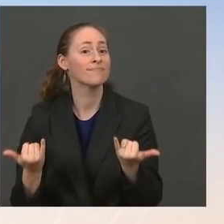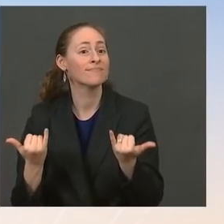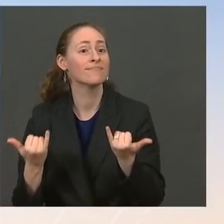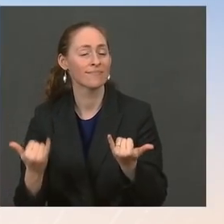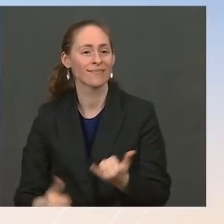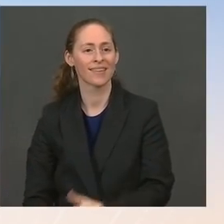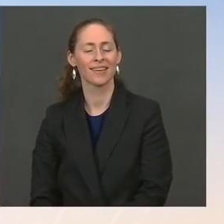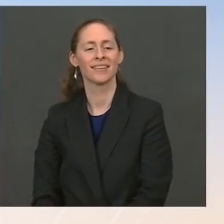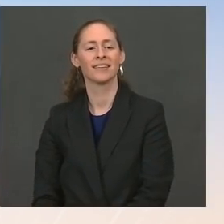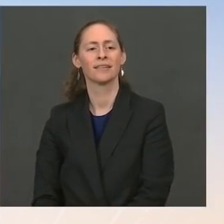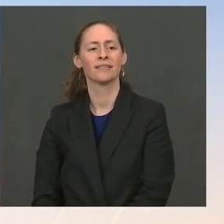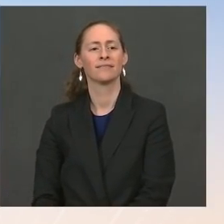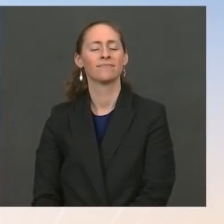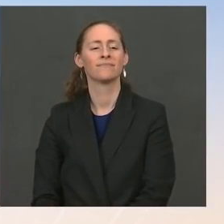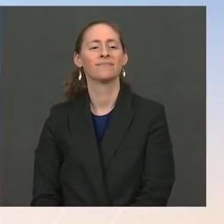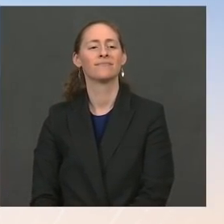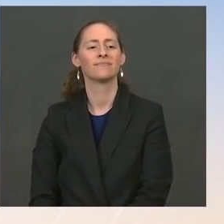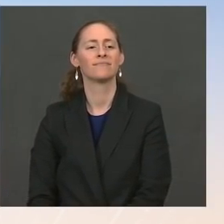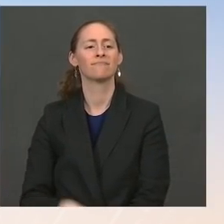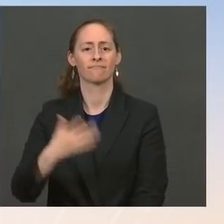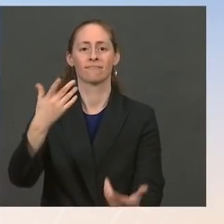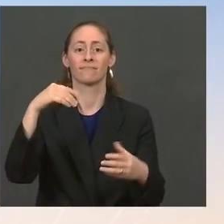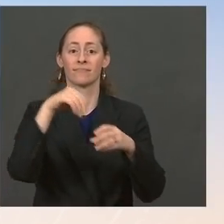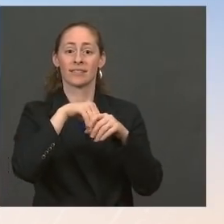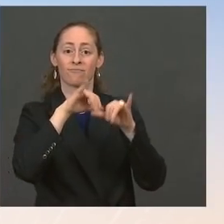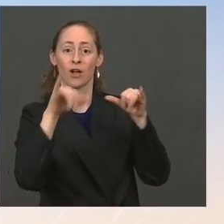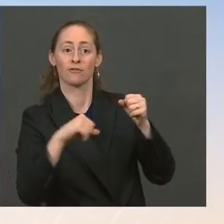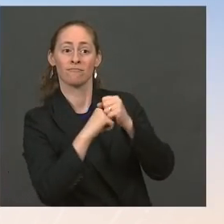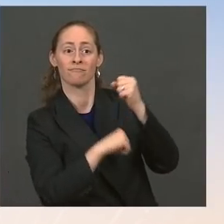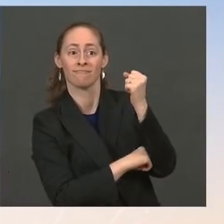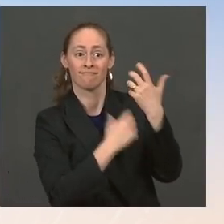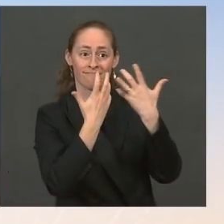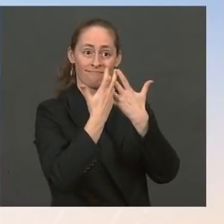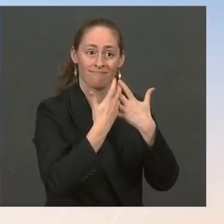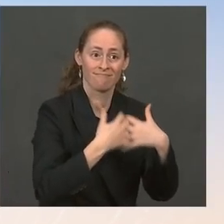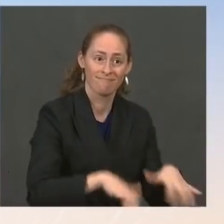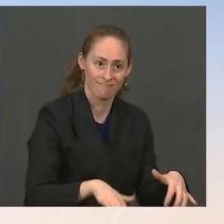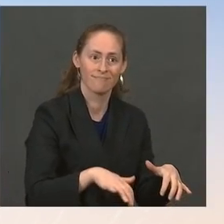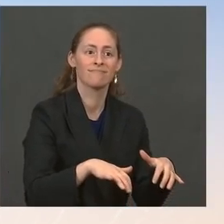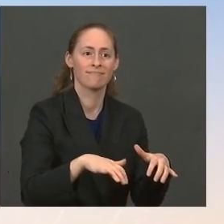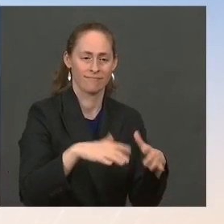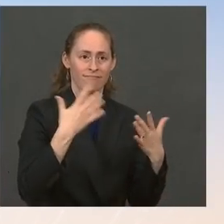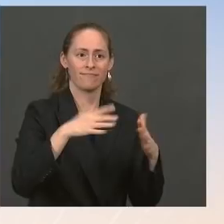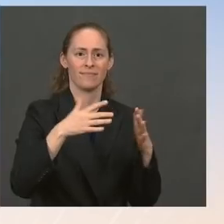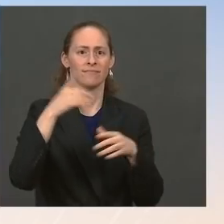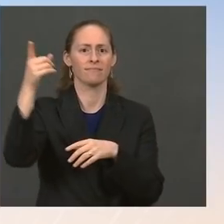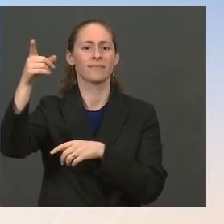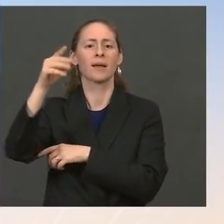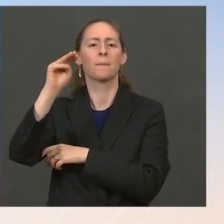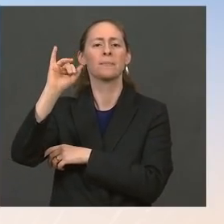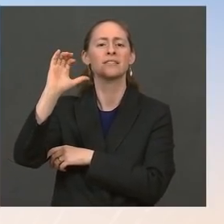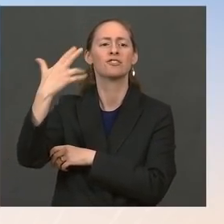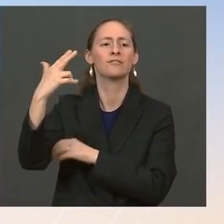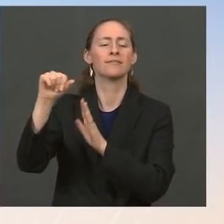our Infrastructure Implementation Coordinator Mitch Landrieu and the seven Cabinet members and other agencies responsible for implementation